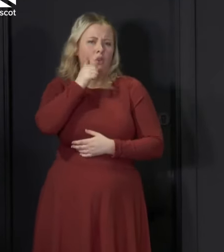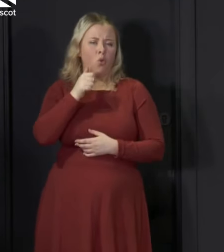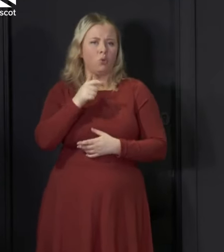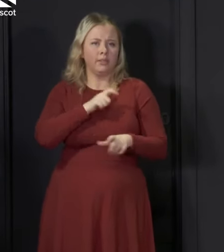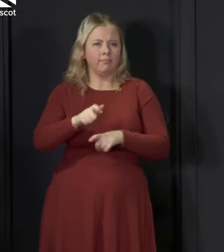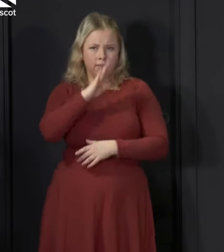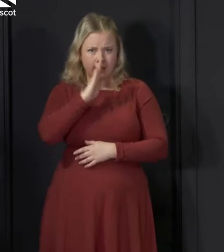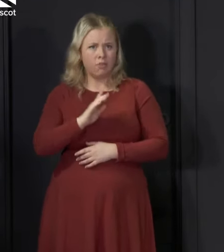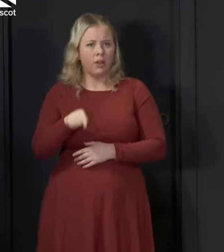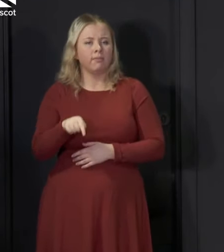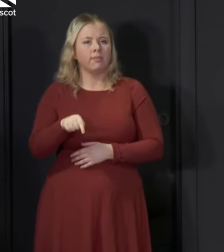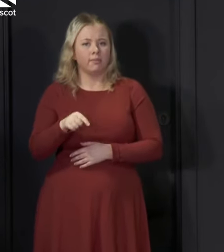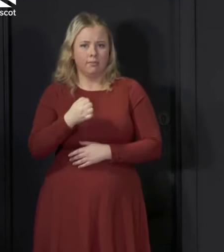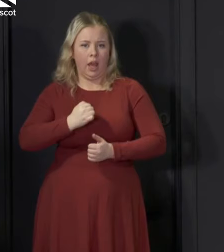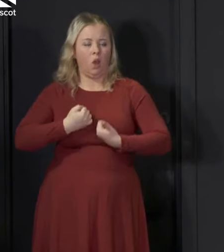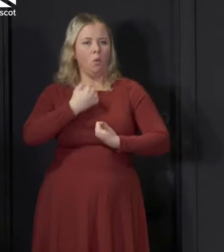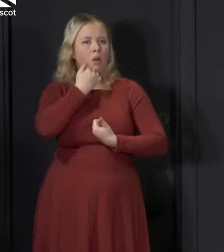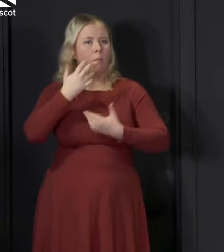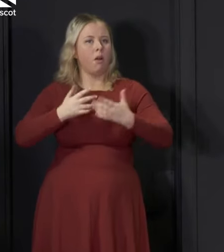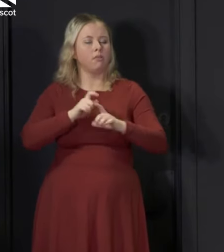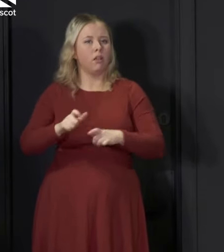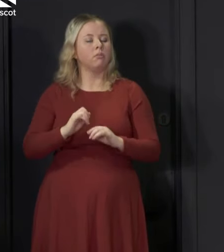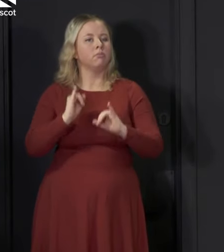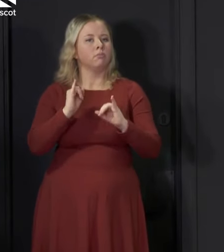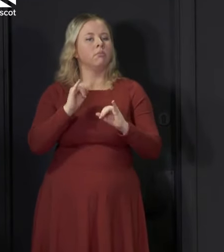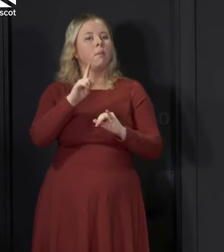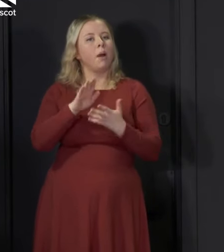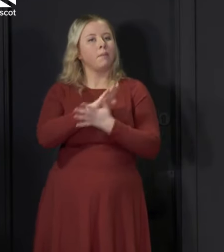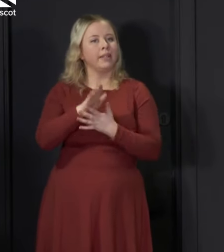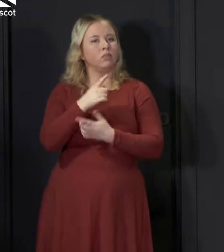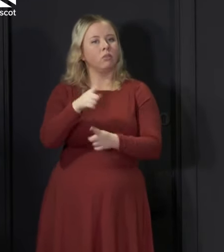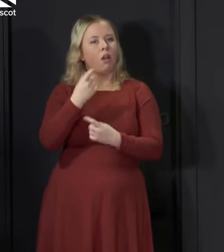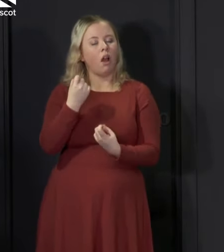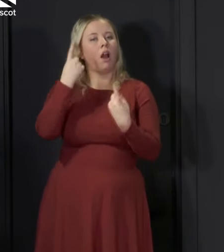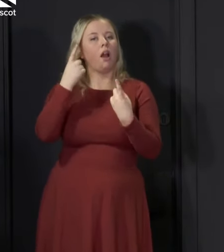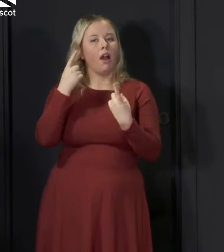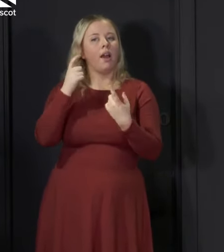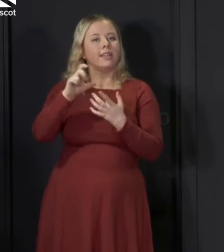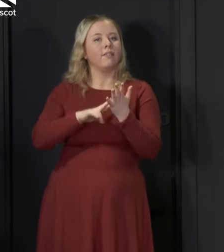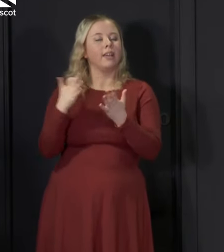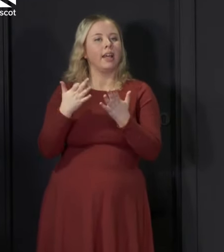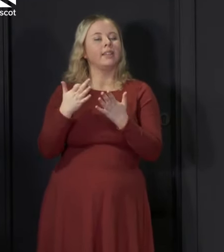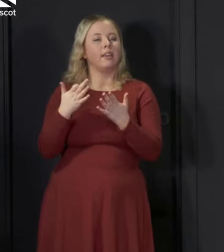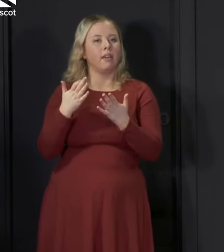but it does give you that context that this is a virus that has proven to be particularly